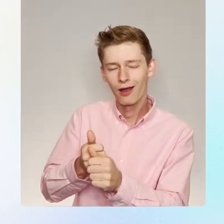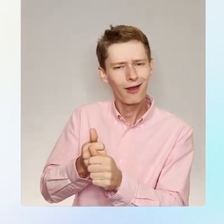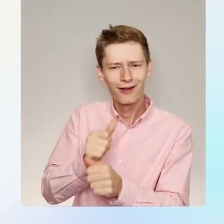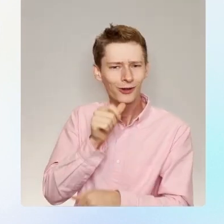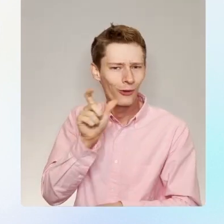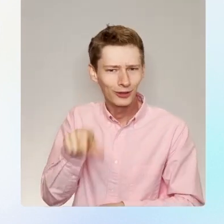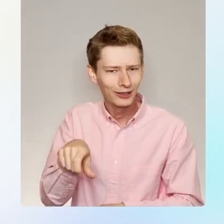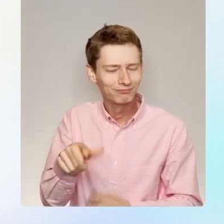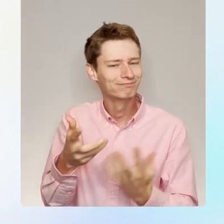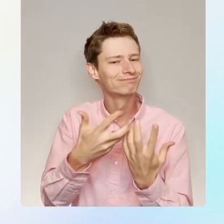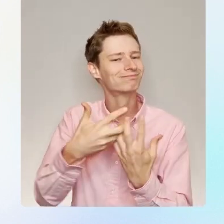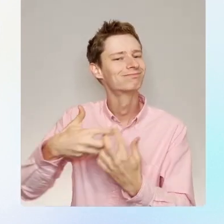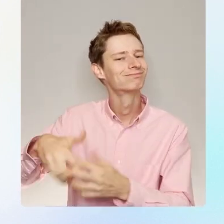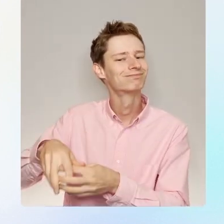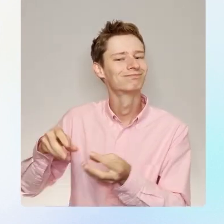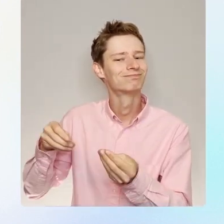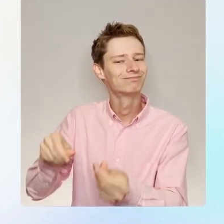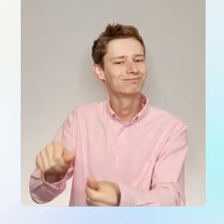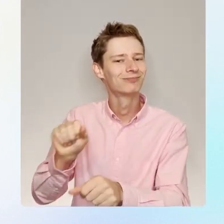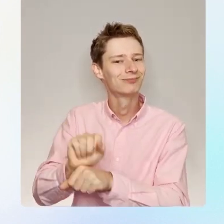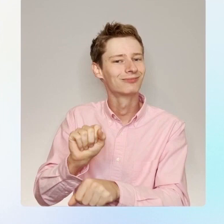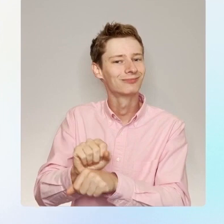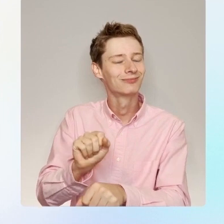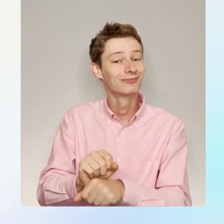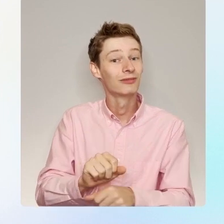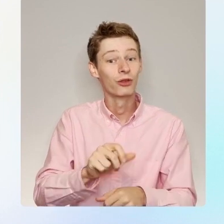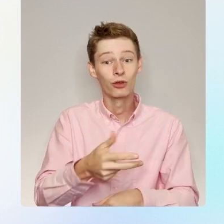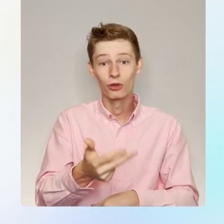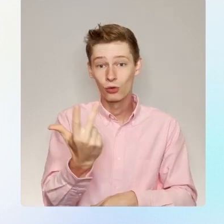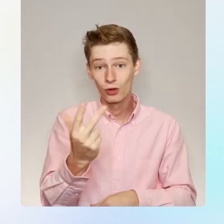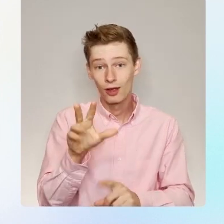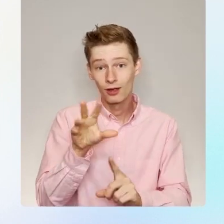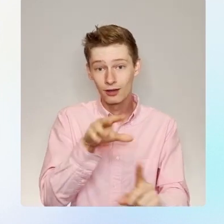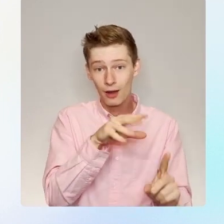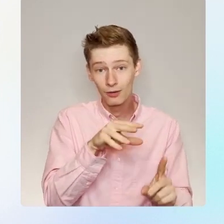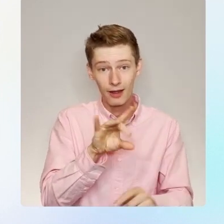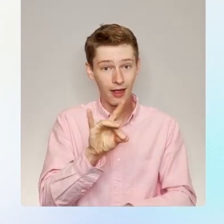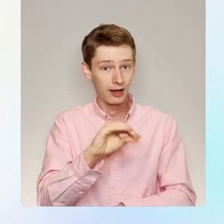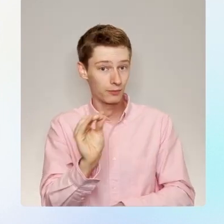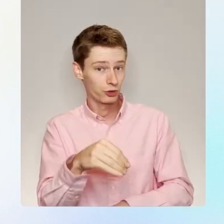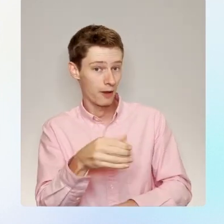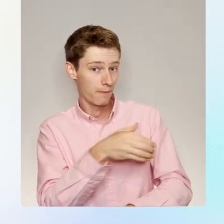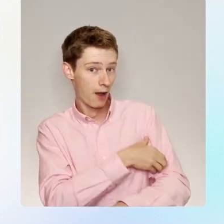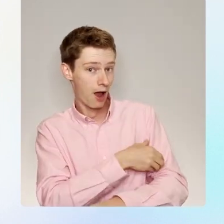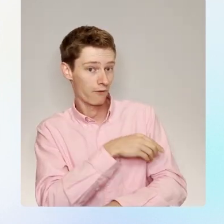The three cameras combined with a CPU up to 80% as powerful as a Quest 1 handle tracking